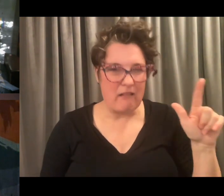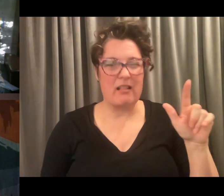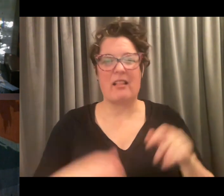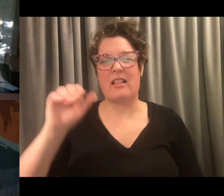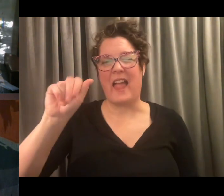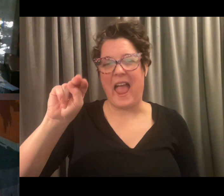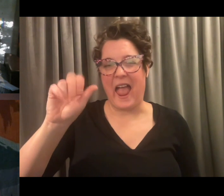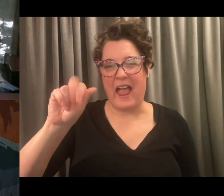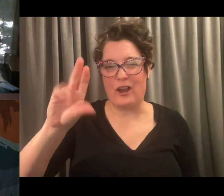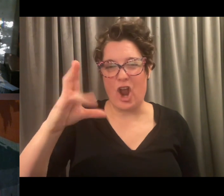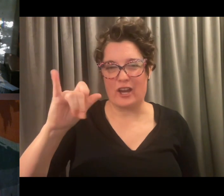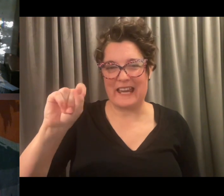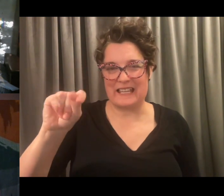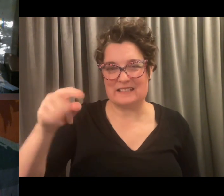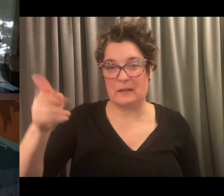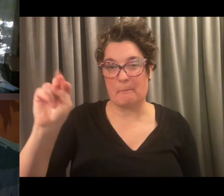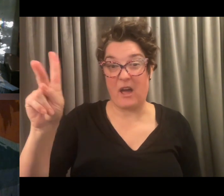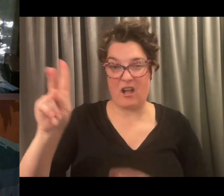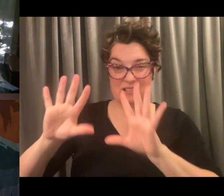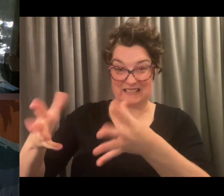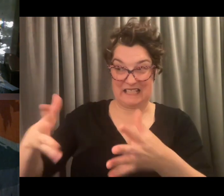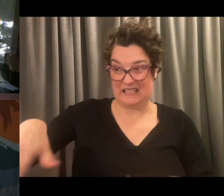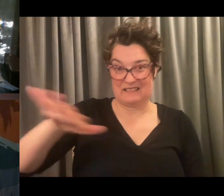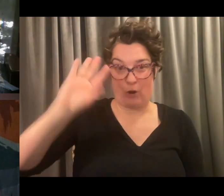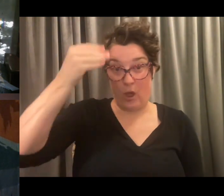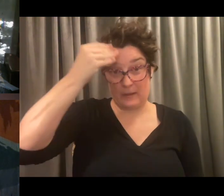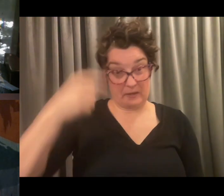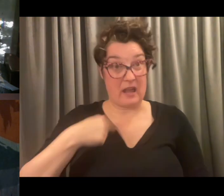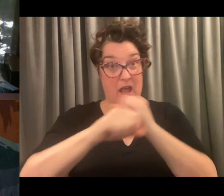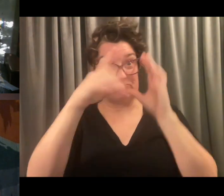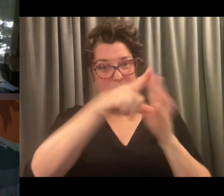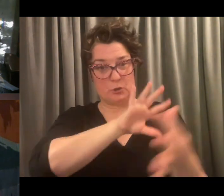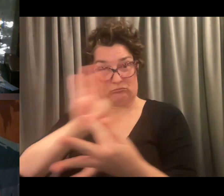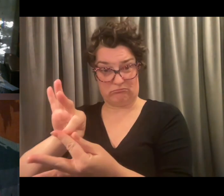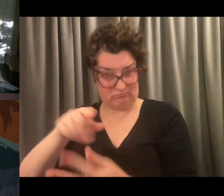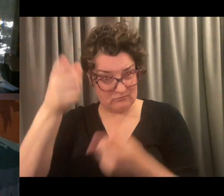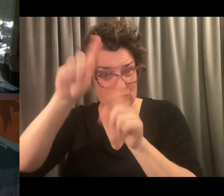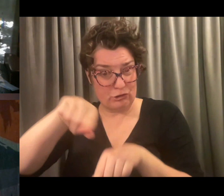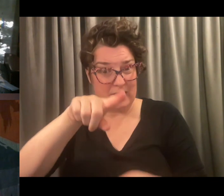Which I associate you with, is that true? Never: Um, I would say I'm on the margins of it. Nomy: Okay.